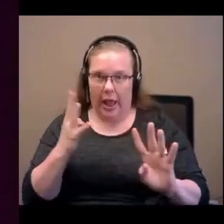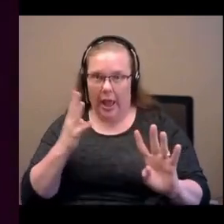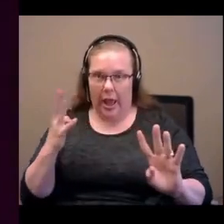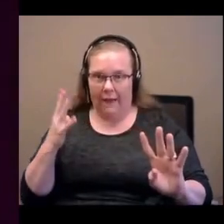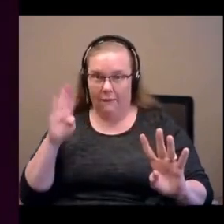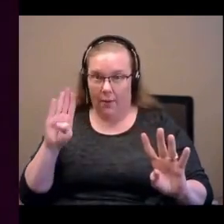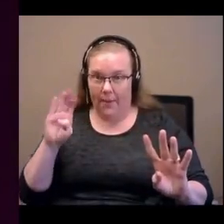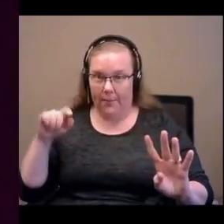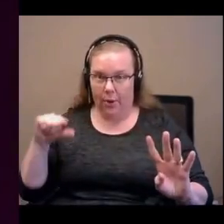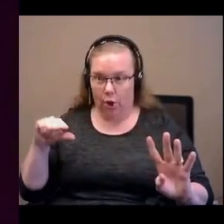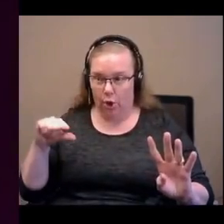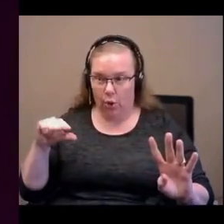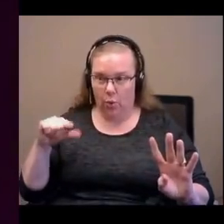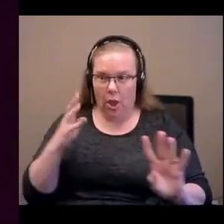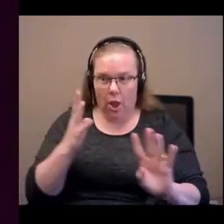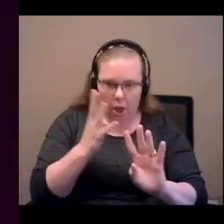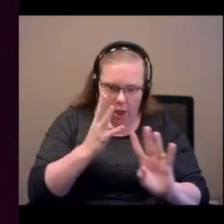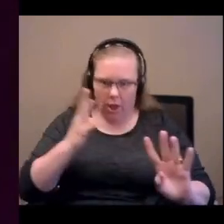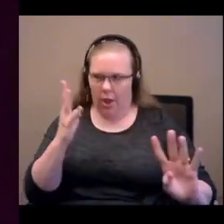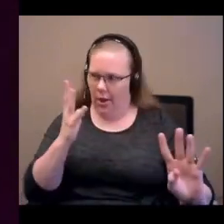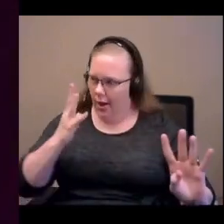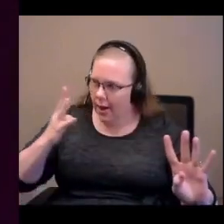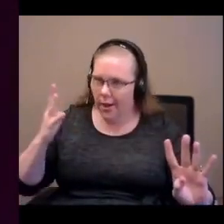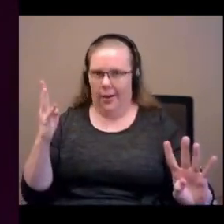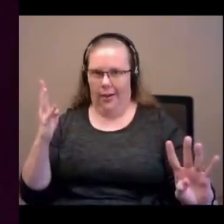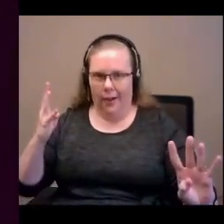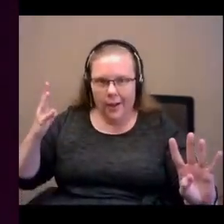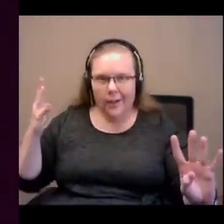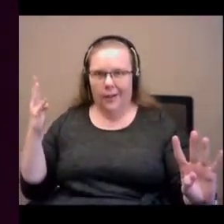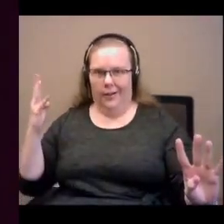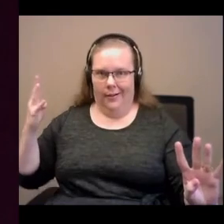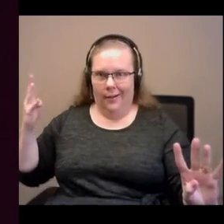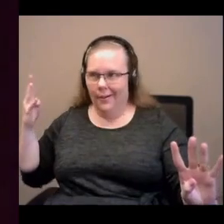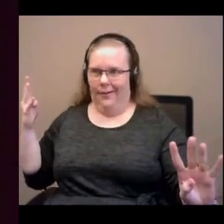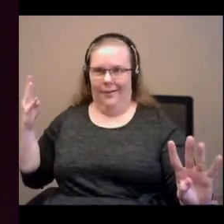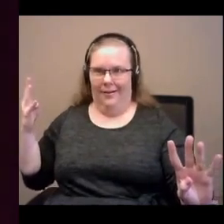long. I appreciate the patience. Think maybe next year we’ll anticipate a bunch